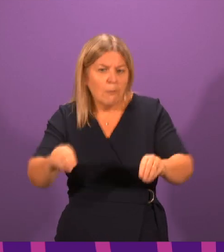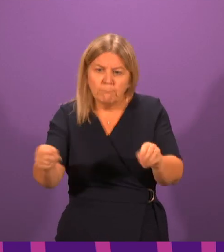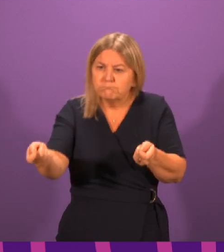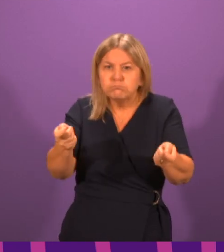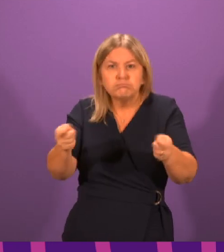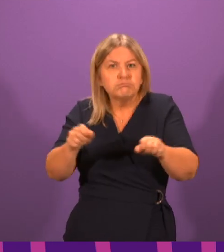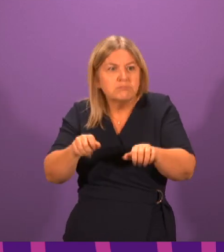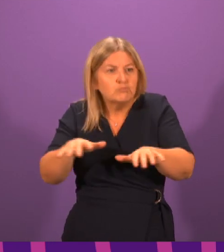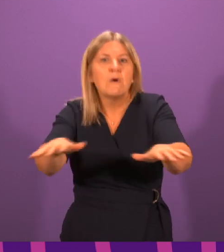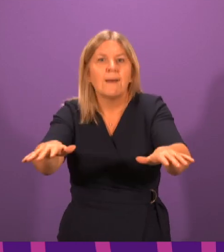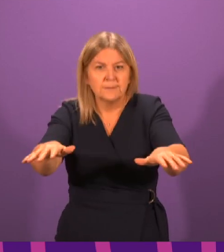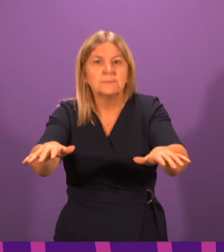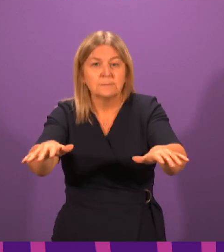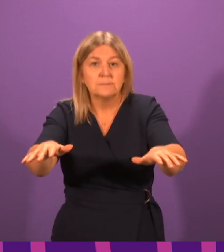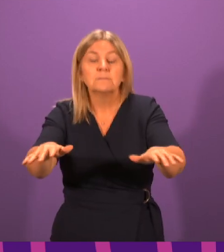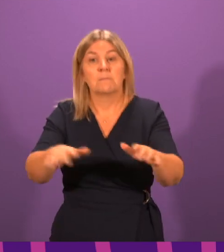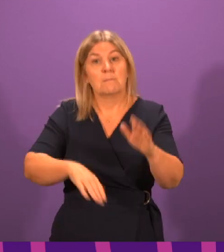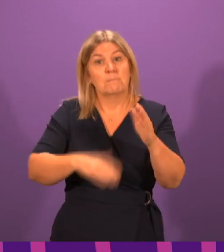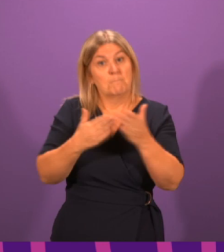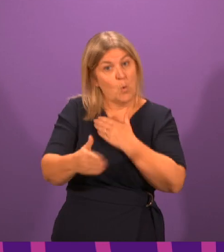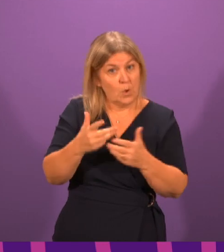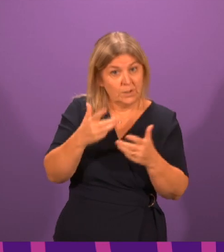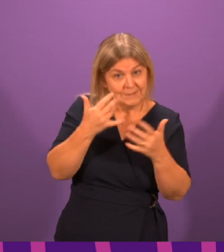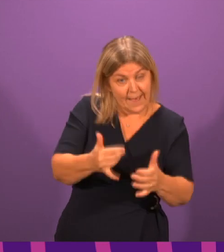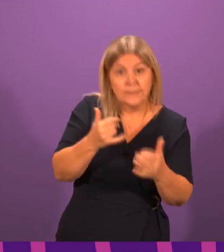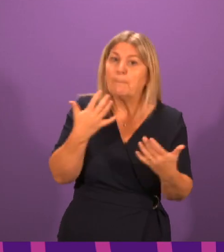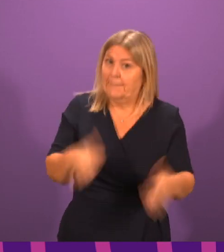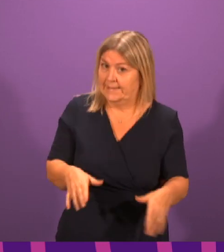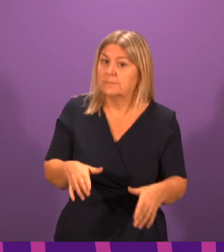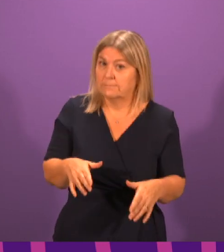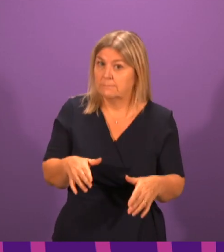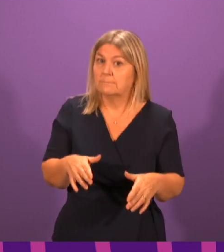We are increasing overall Scottish testing capacity from the current position of around